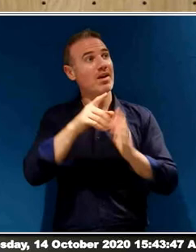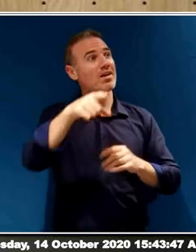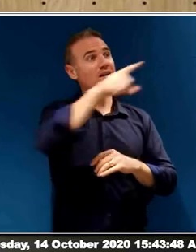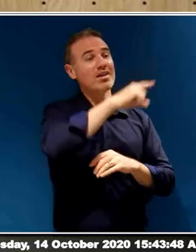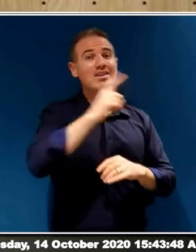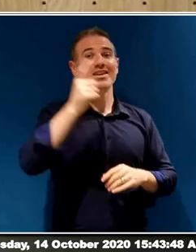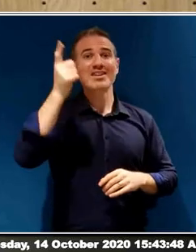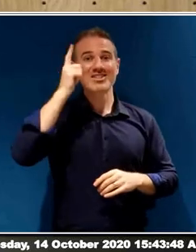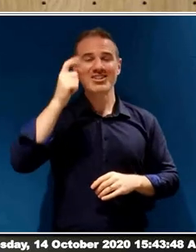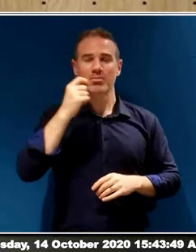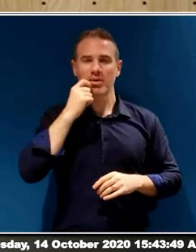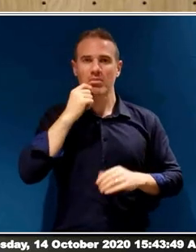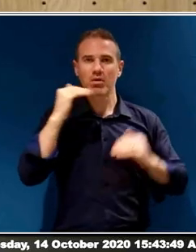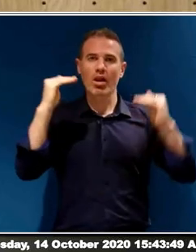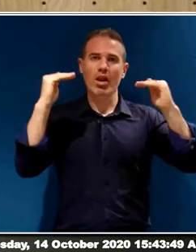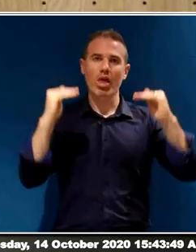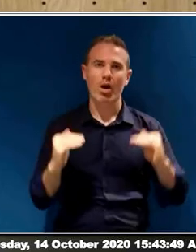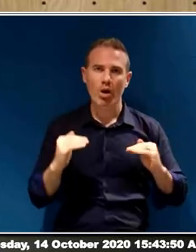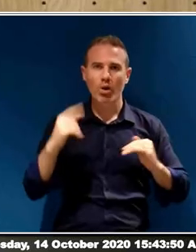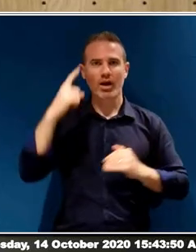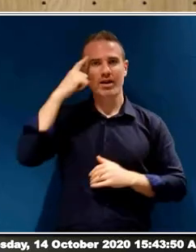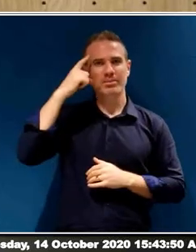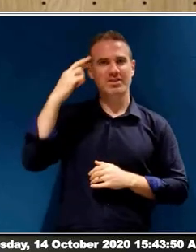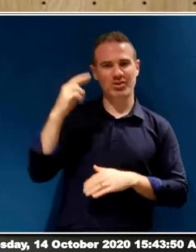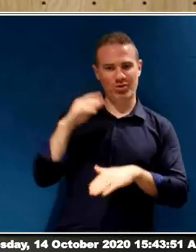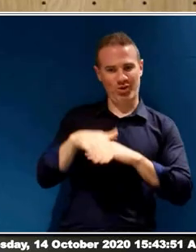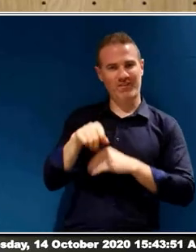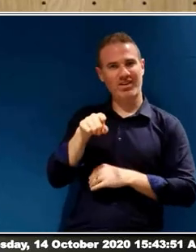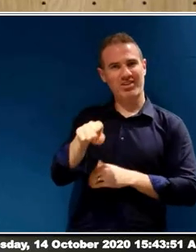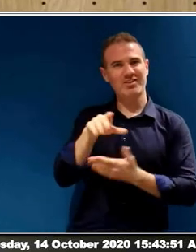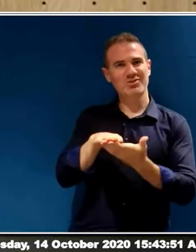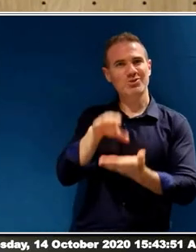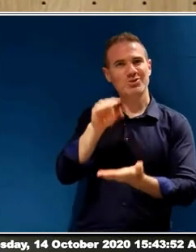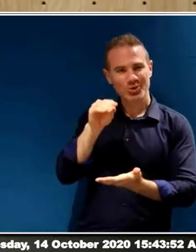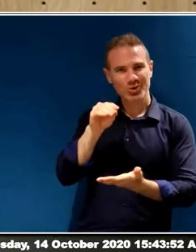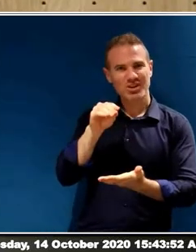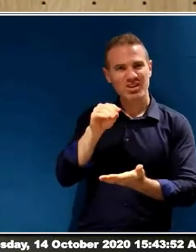stereotypes that might exist around disability. Thank you.